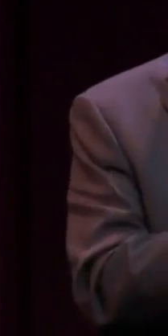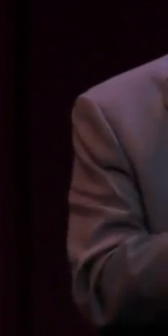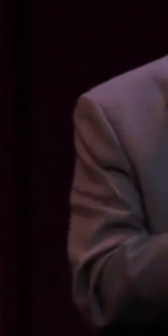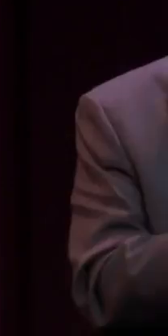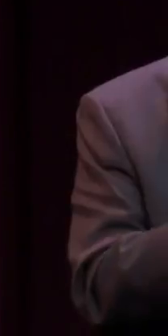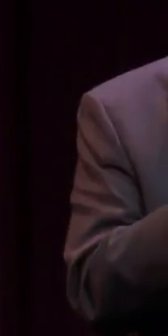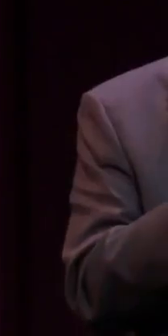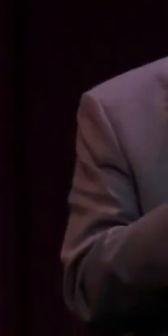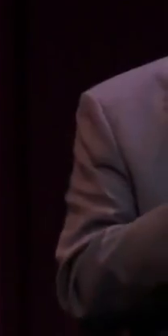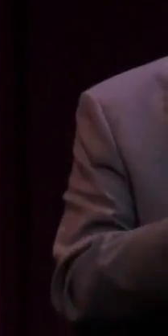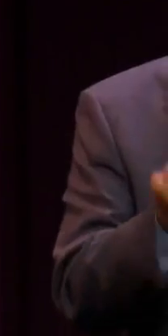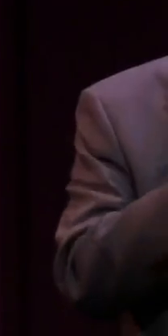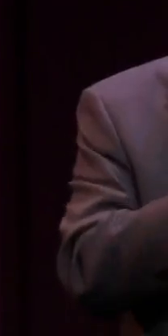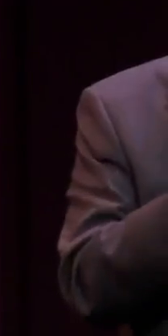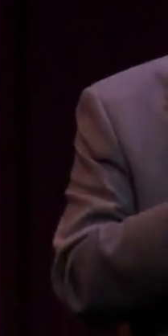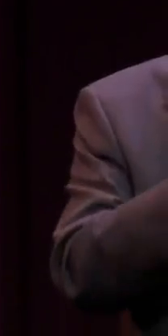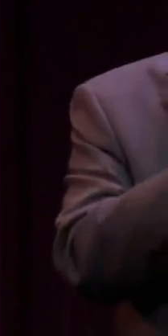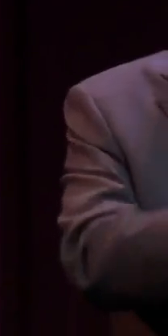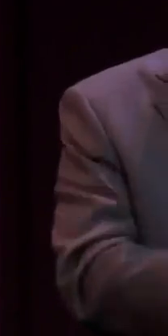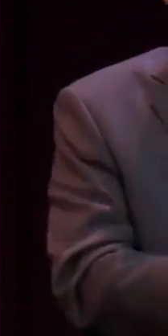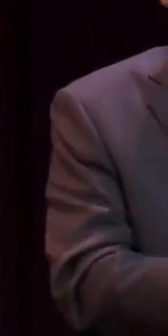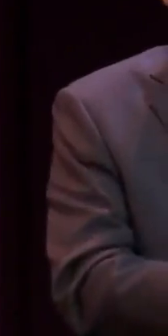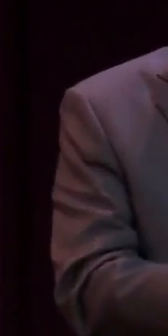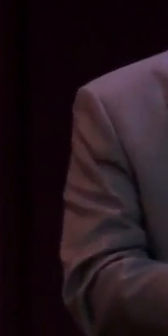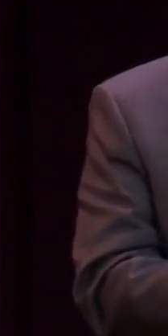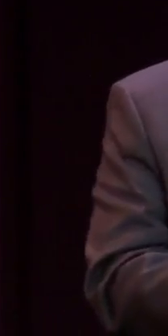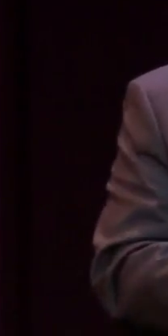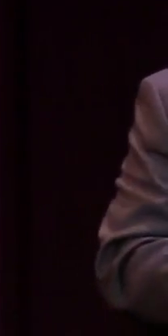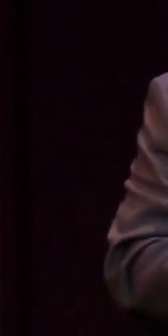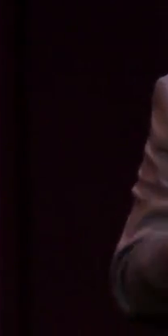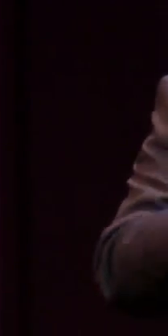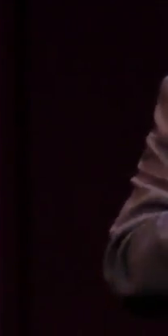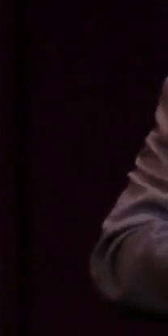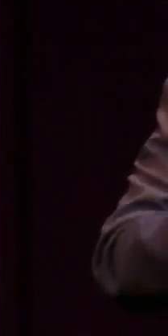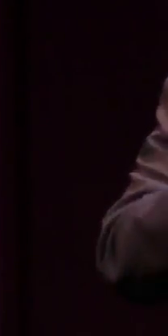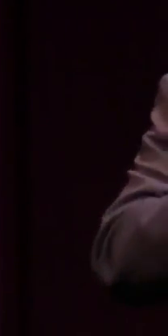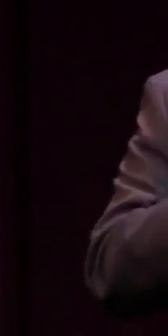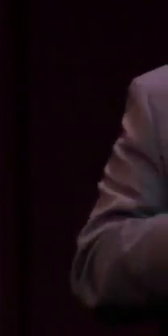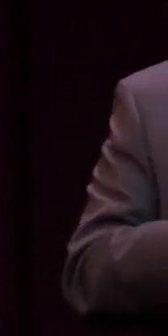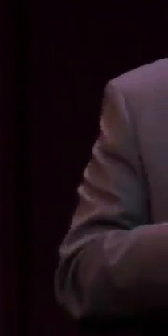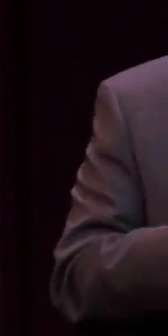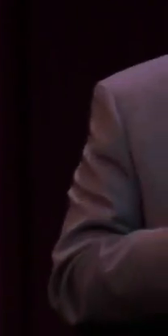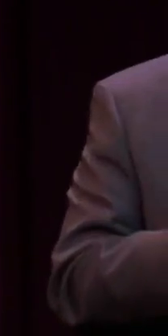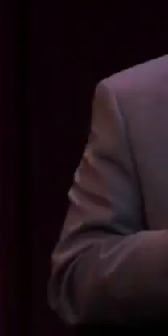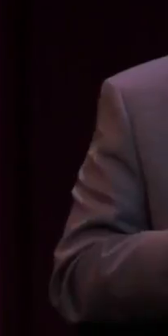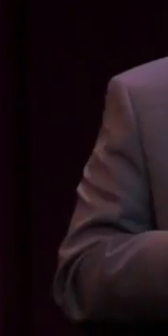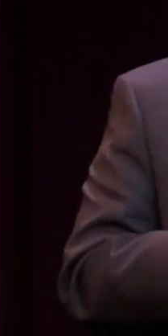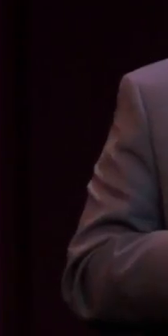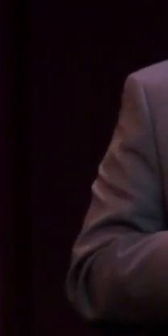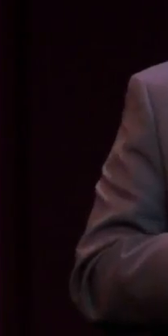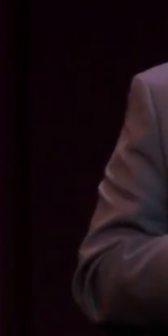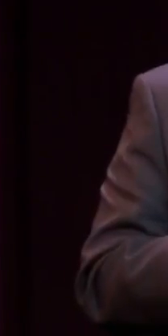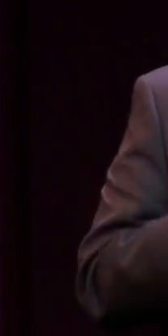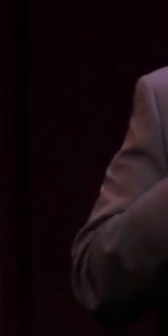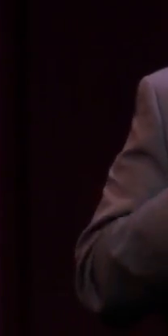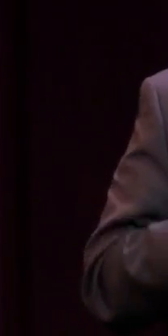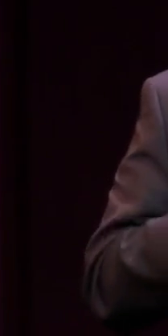AND YET THE SITUATION HERE IS MUCH DIFFERENT. AND THE POINT I WANT TO MAKE WITH THAT IS THAT PEOPLE AREN'T